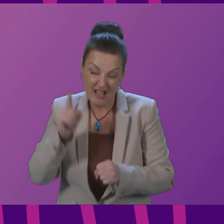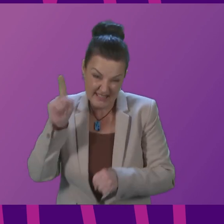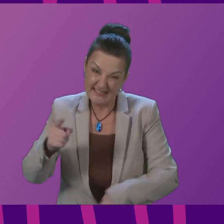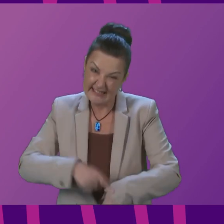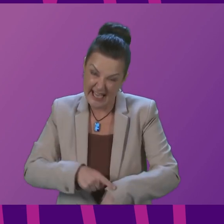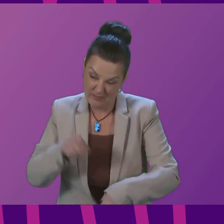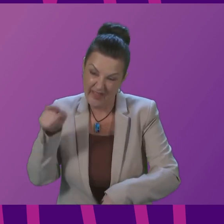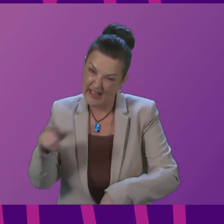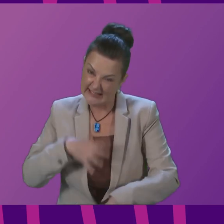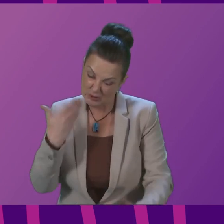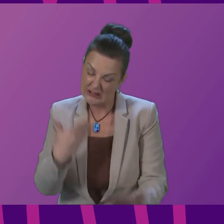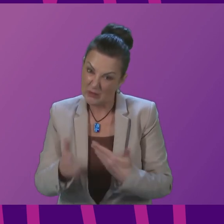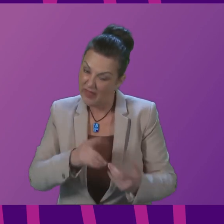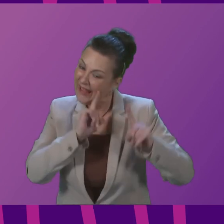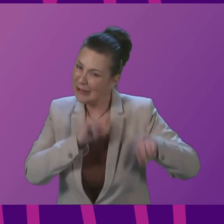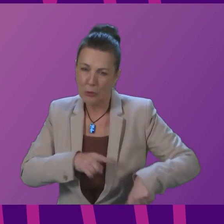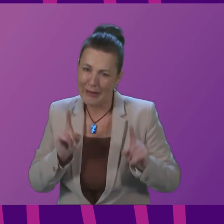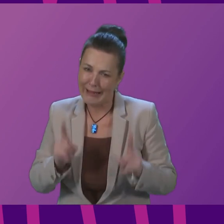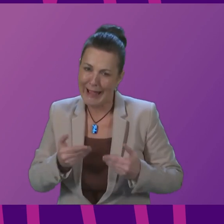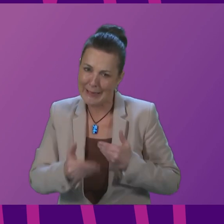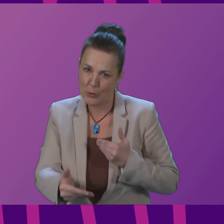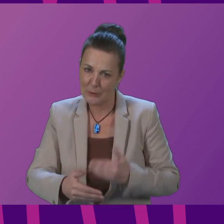address them.